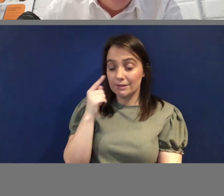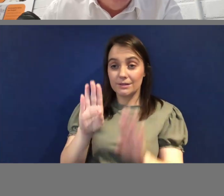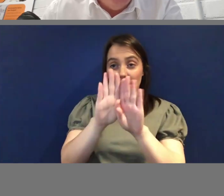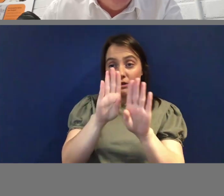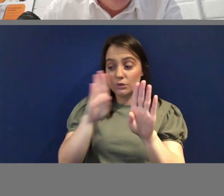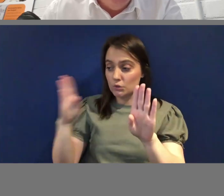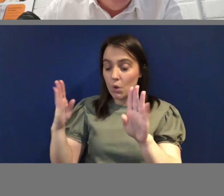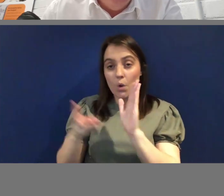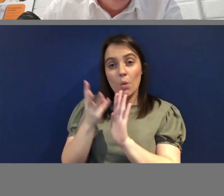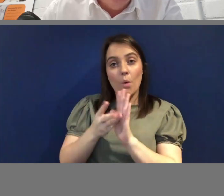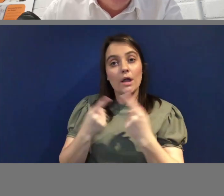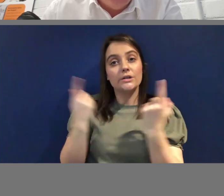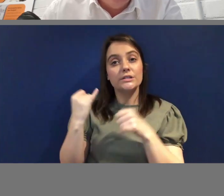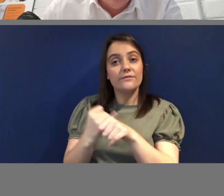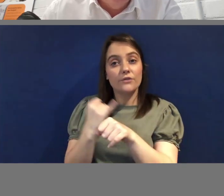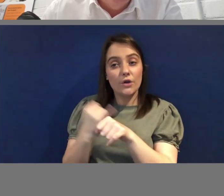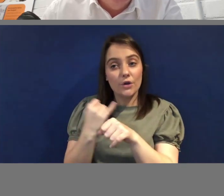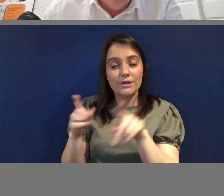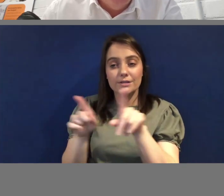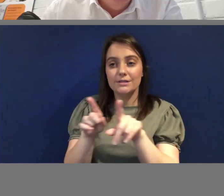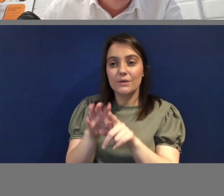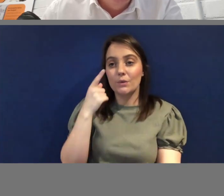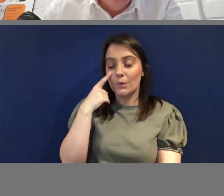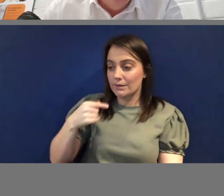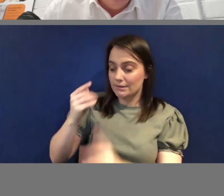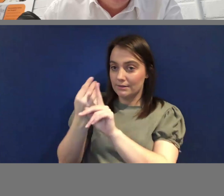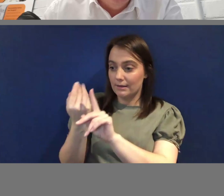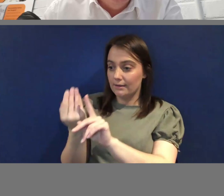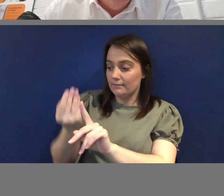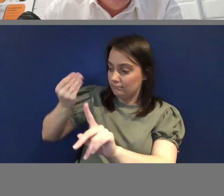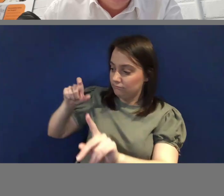and over here then you've got an image of where the access control will be located so positioned